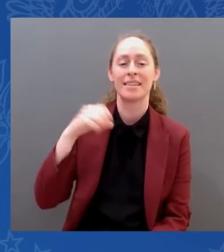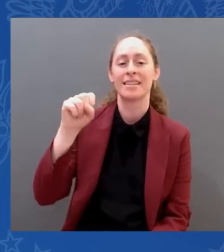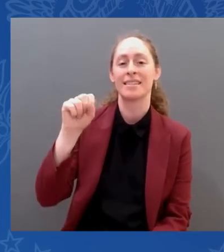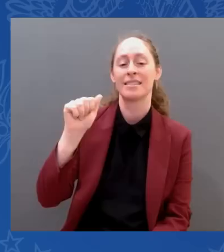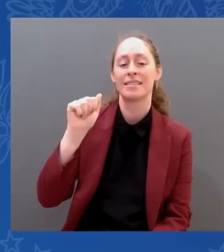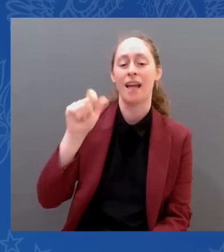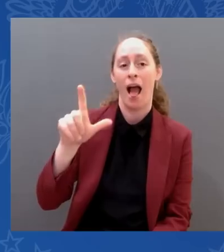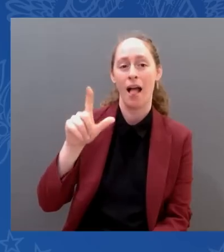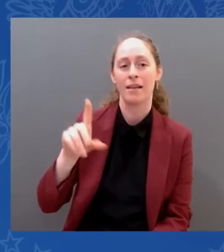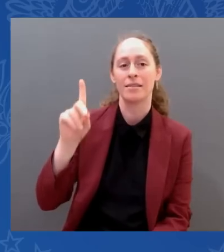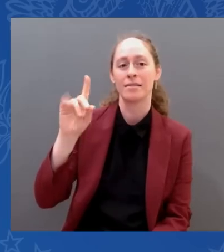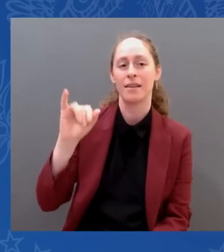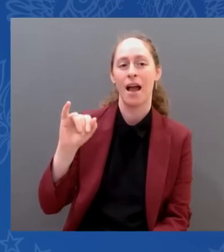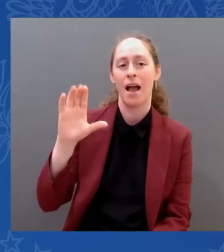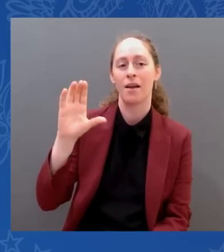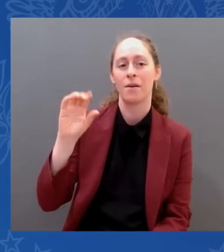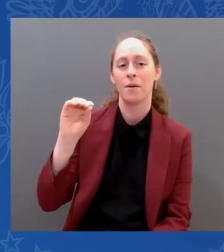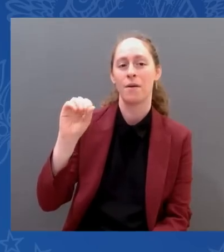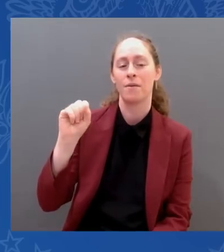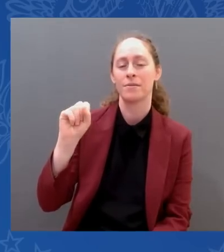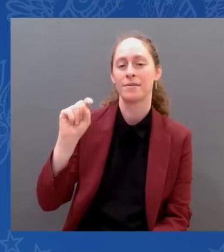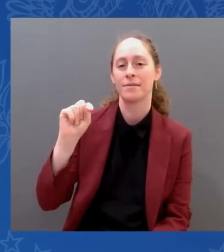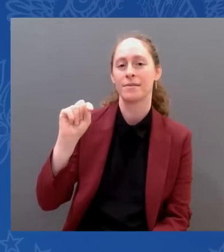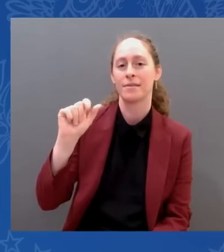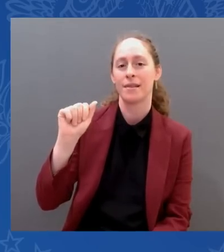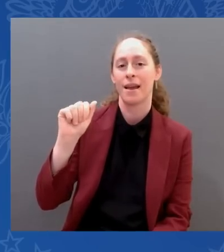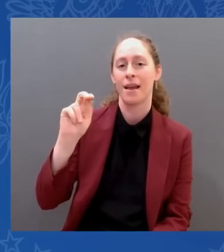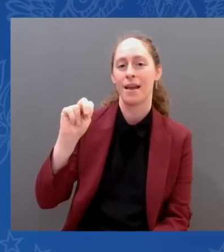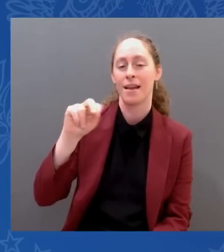as a rank and file member of the International Longshore